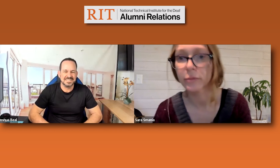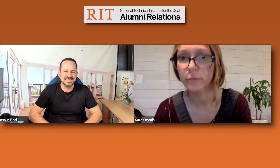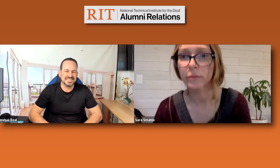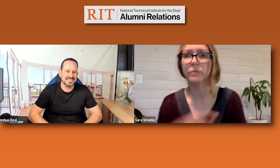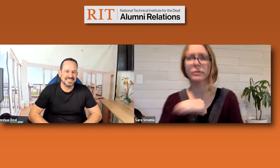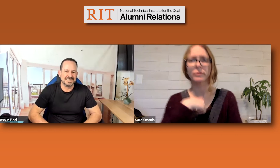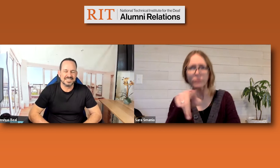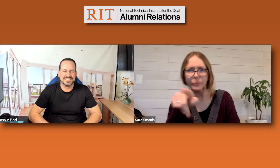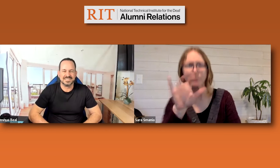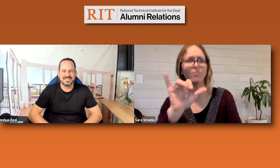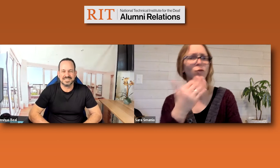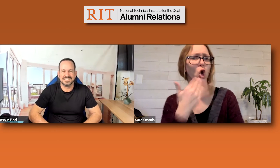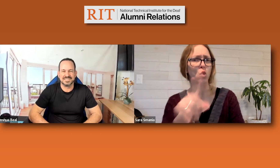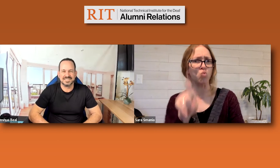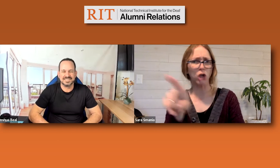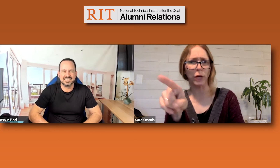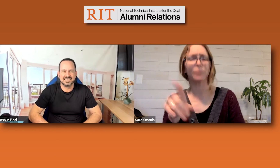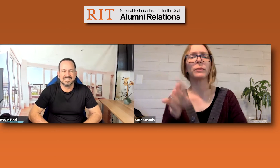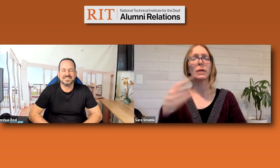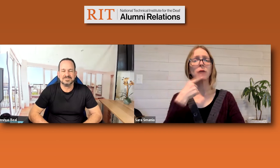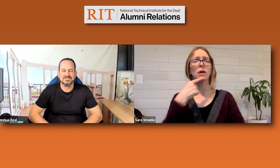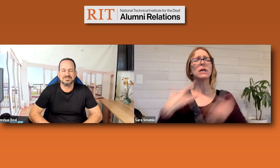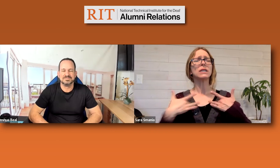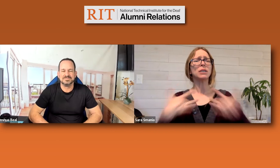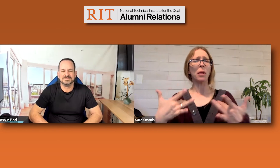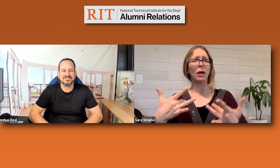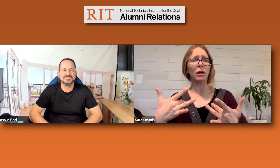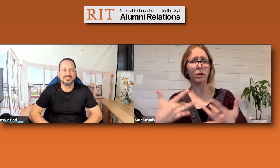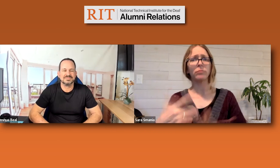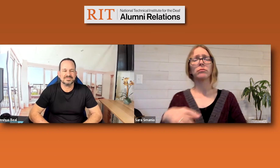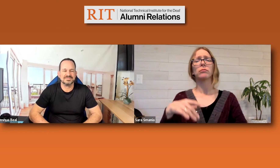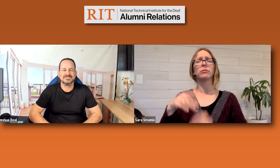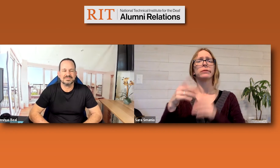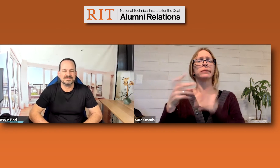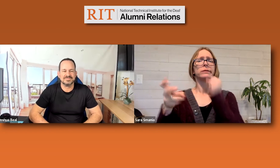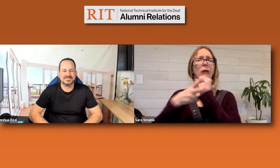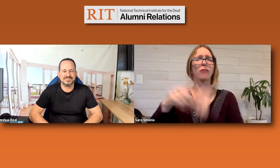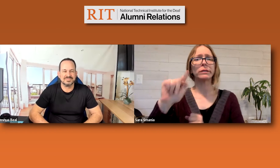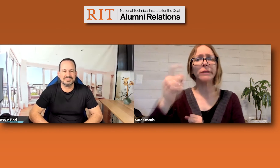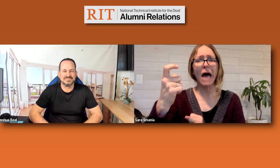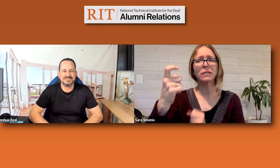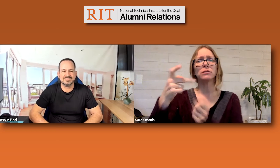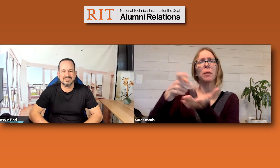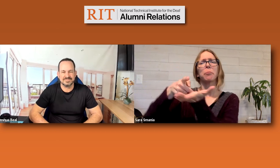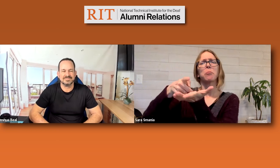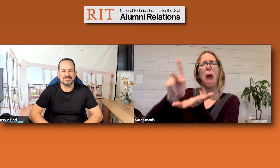as they are there, but you cannot deduct the entire thing. Great. Thank you. Another great question: